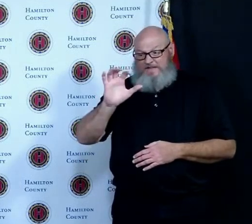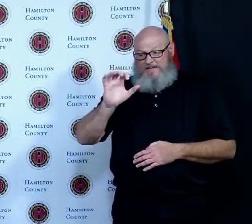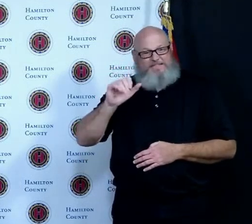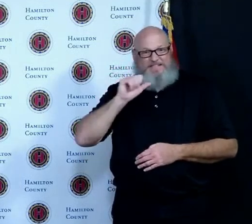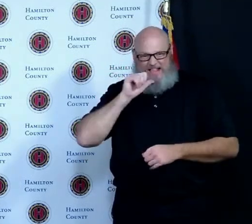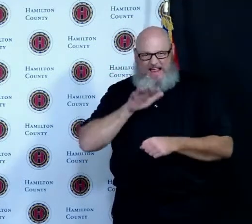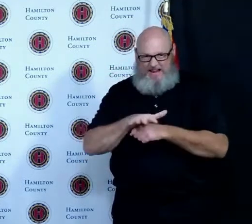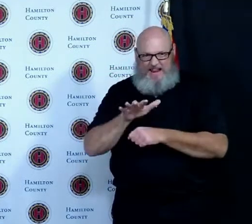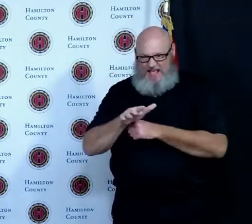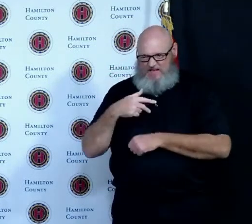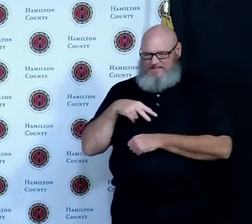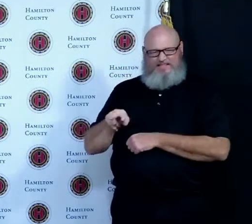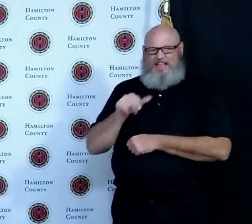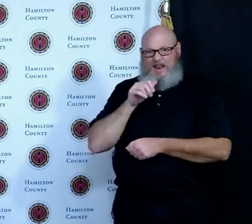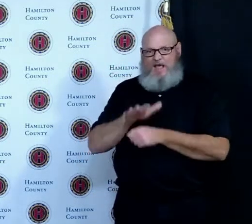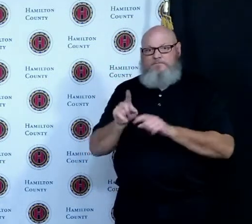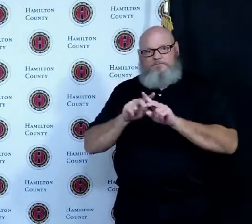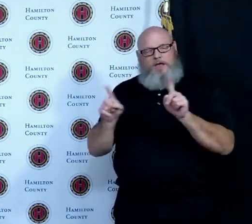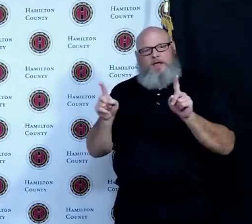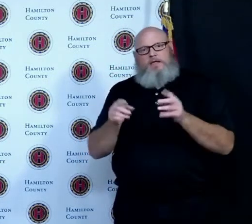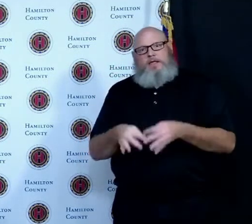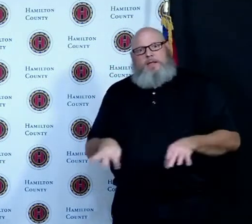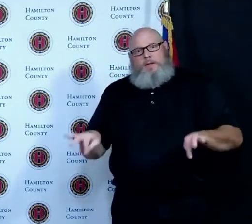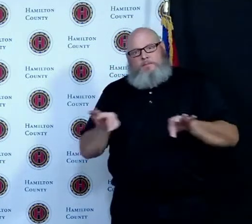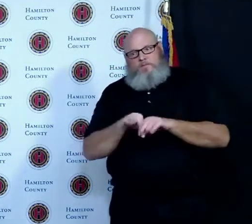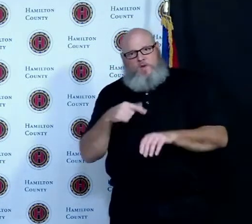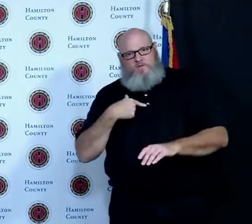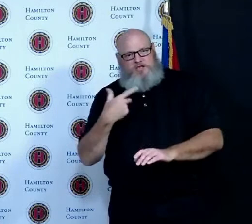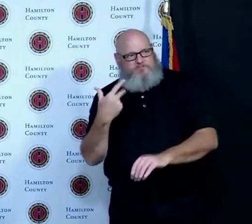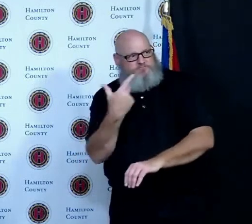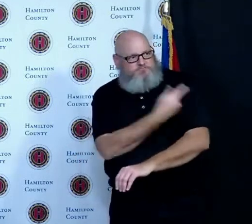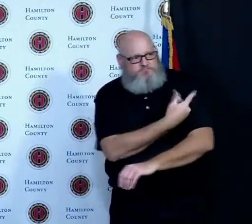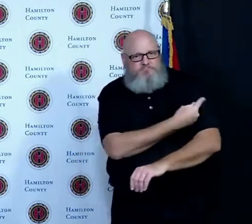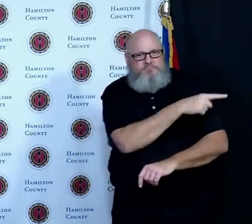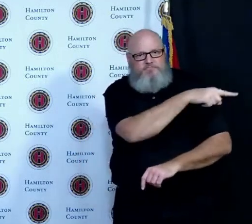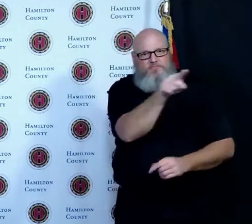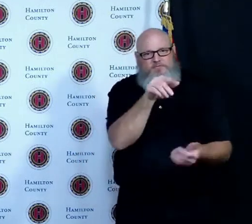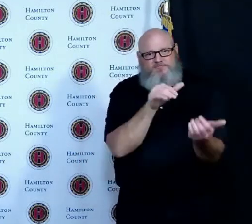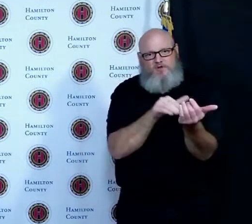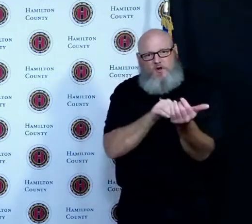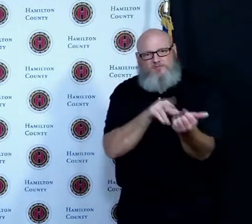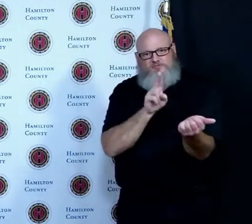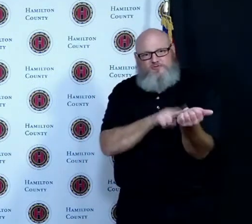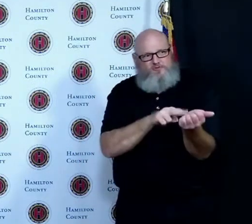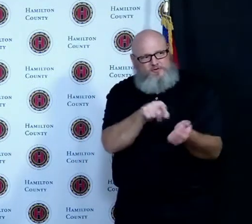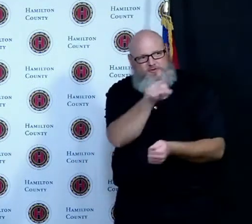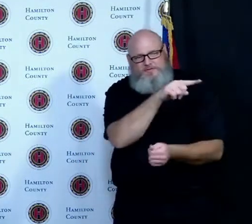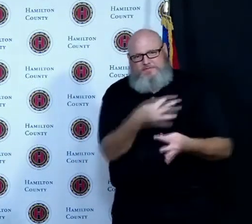people each week that have gotten vaccinated we hear from people who are you know among senior